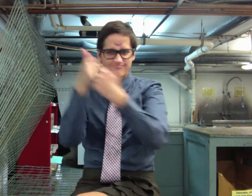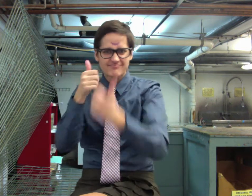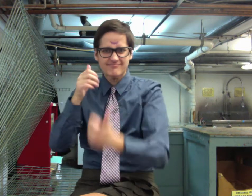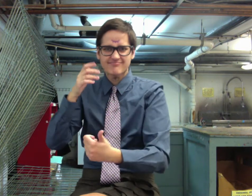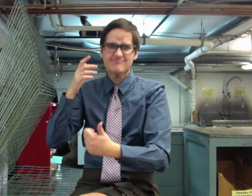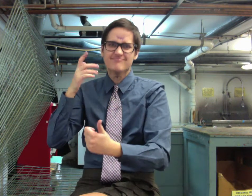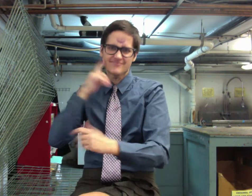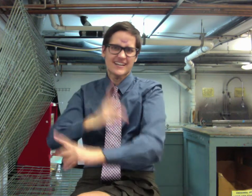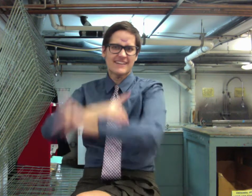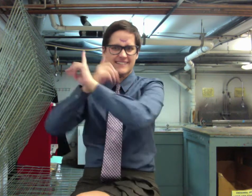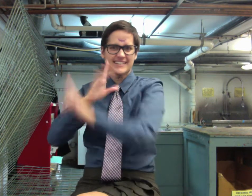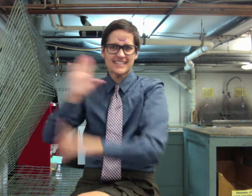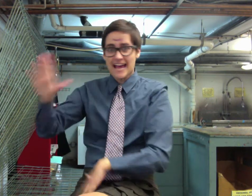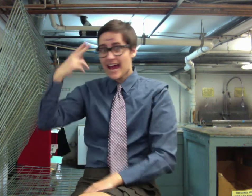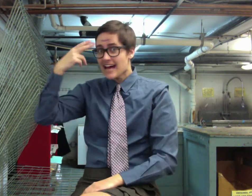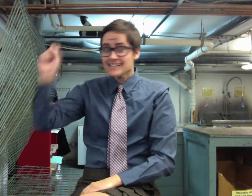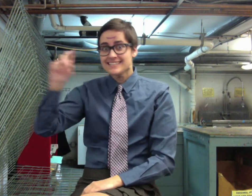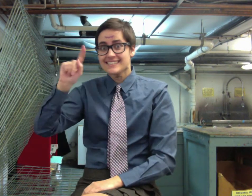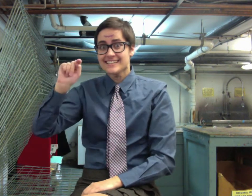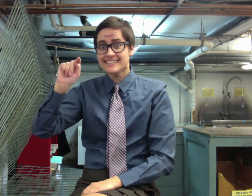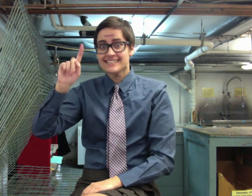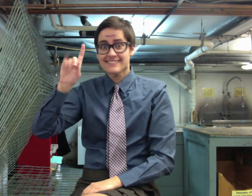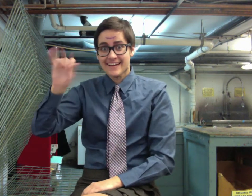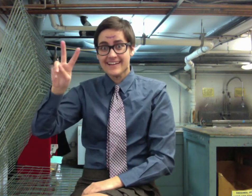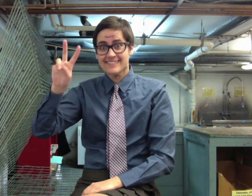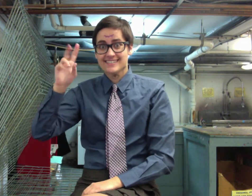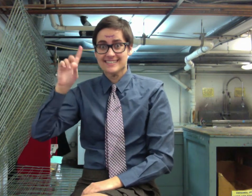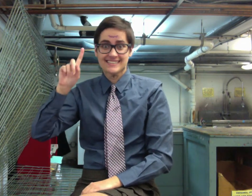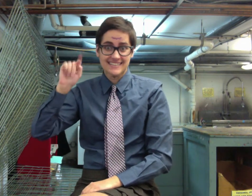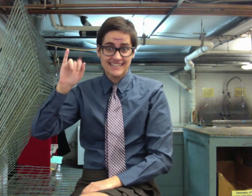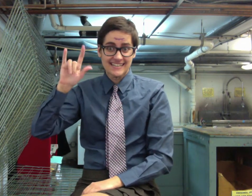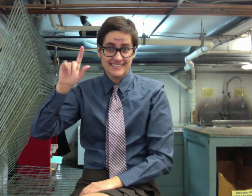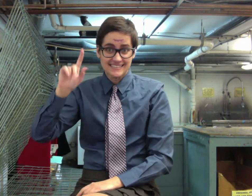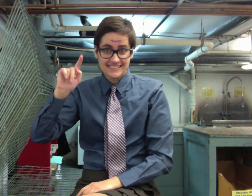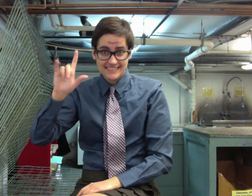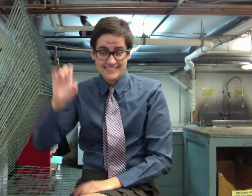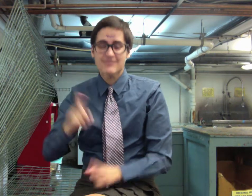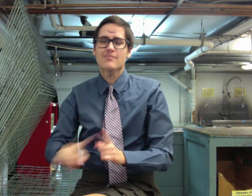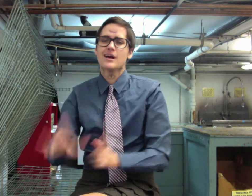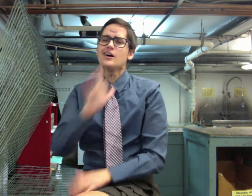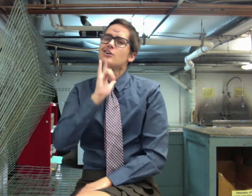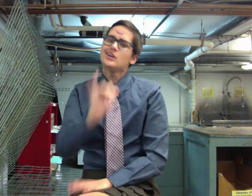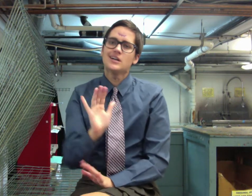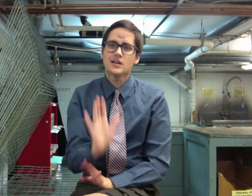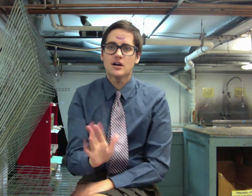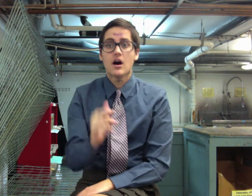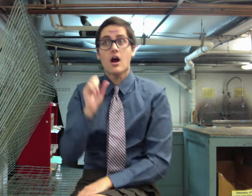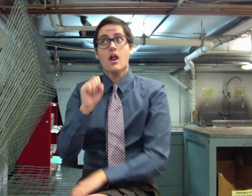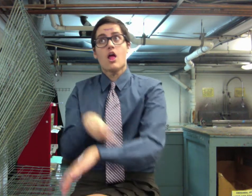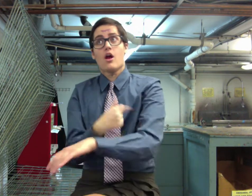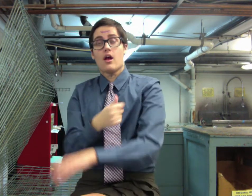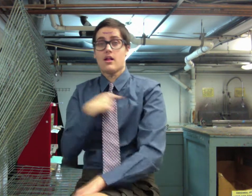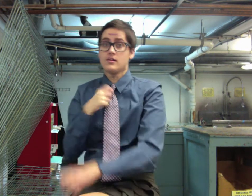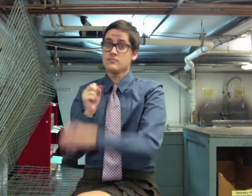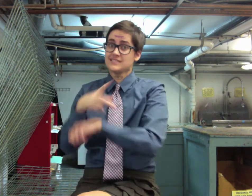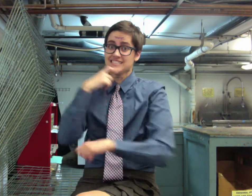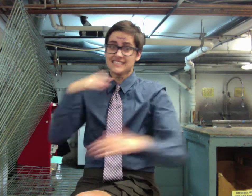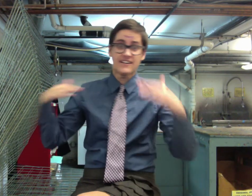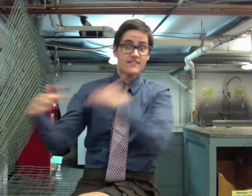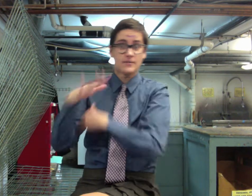defense of their high school division title! But really, as long as we beat Desert